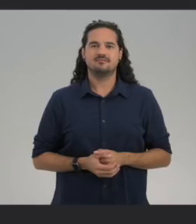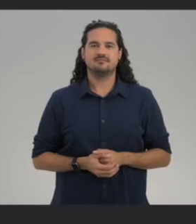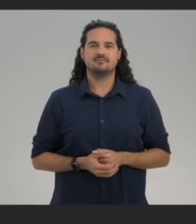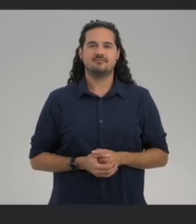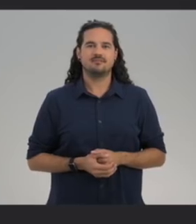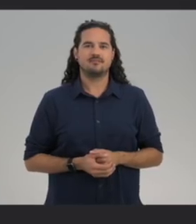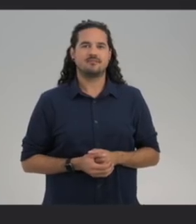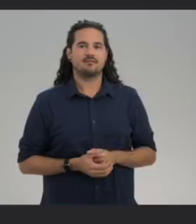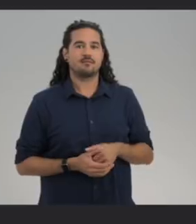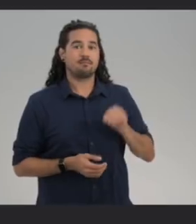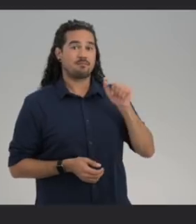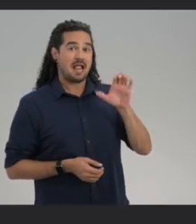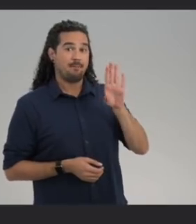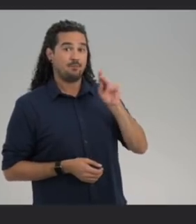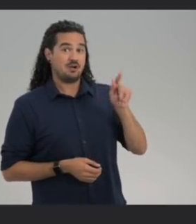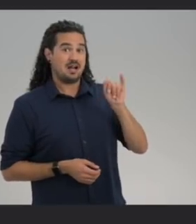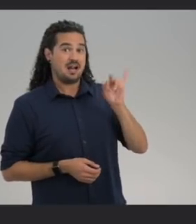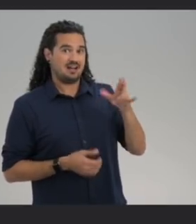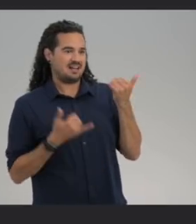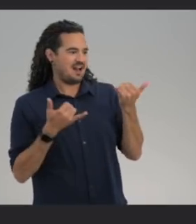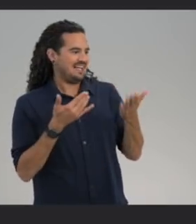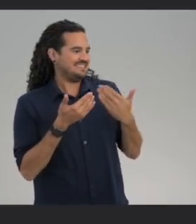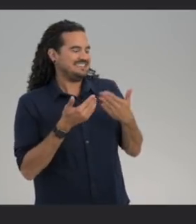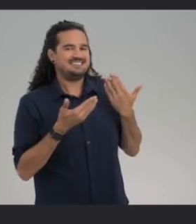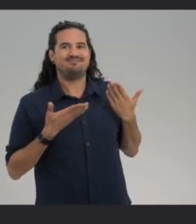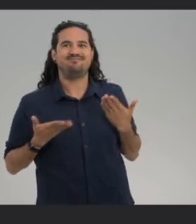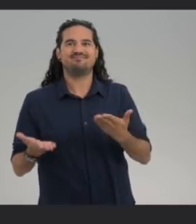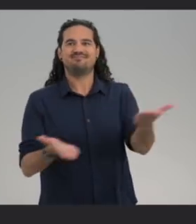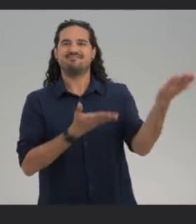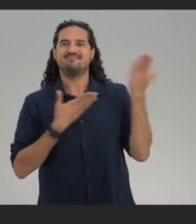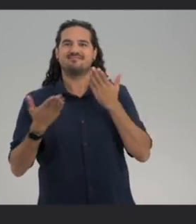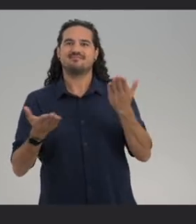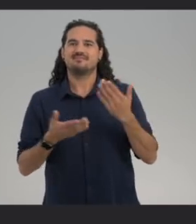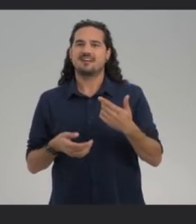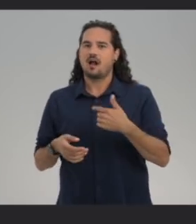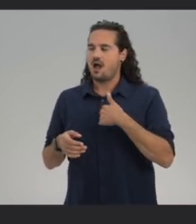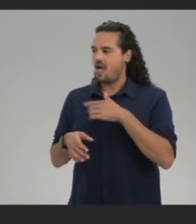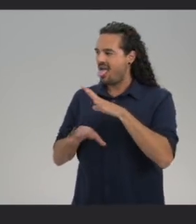I'm doing this on a MacBook Air now, which means it's more accessible. I can get used to this.